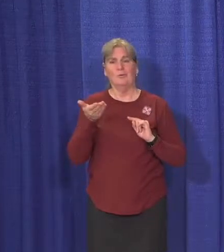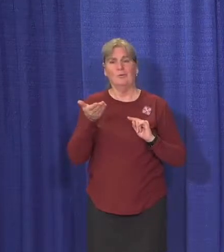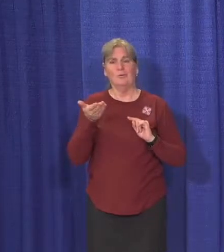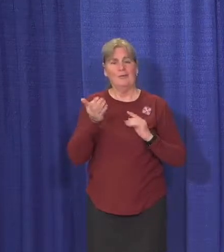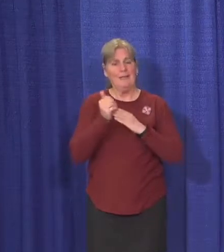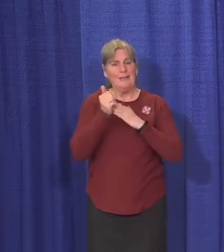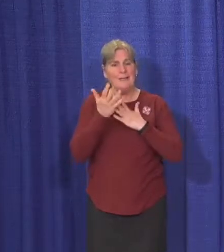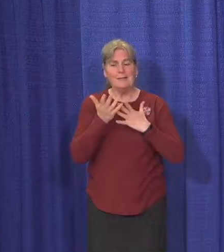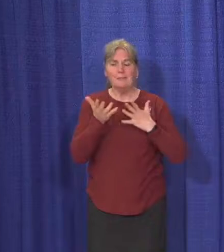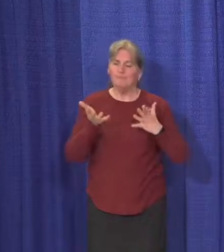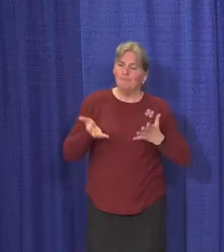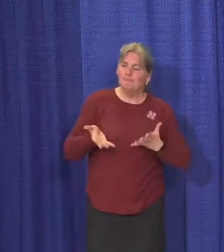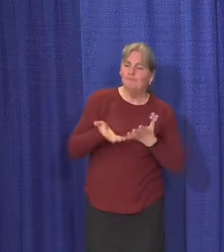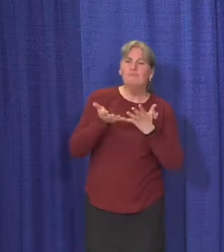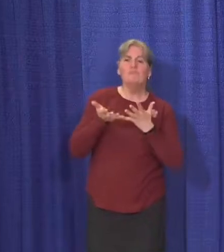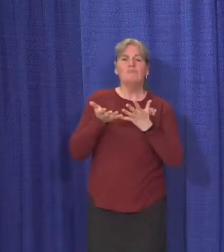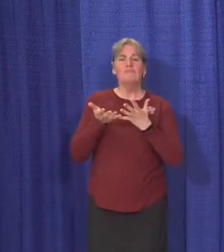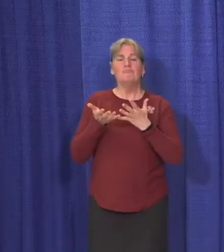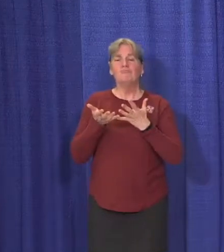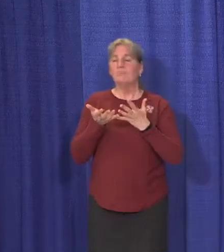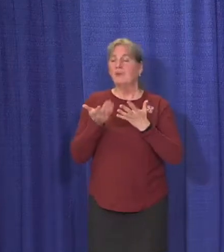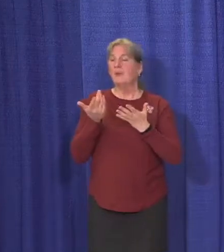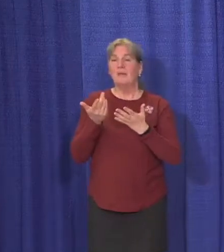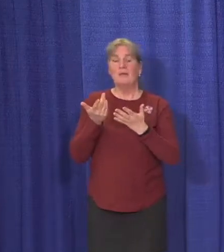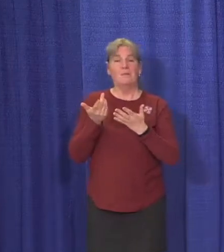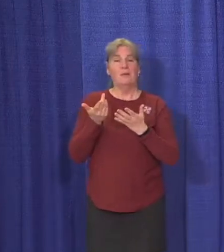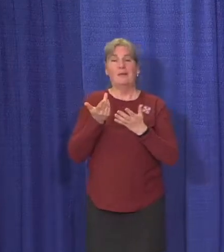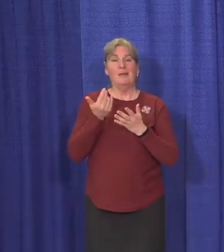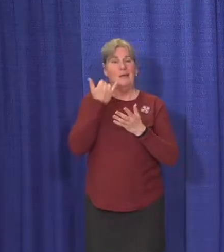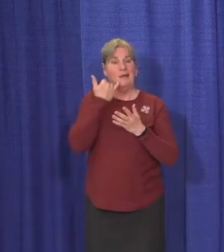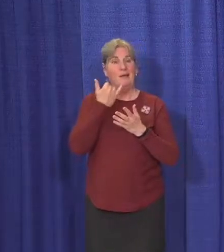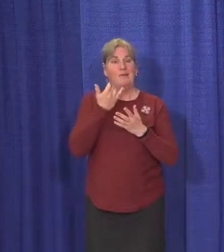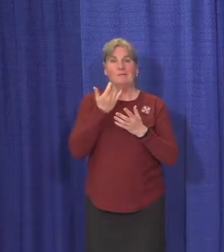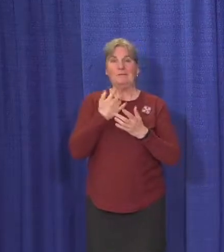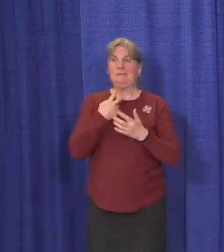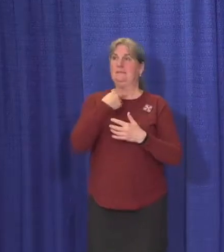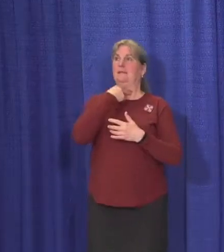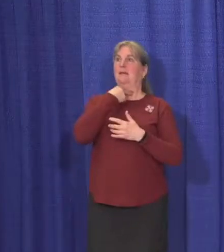have been amazing and how they have gone about on whether it's